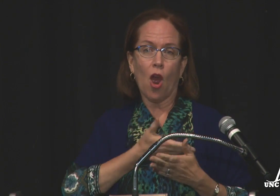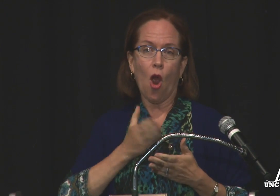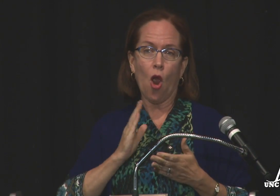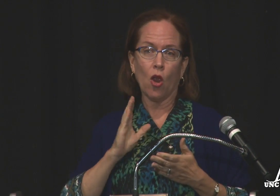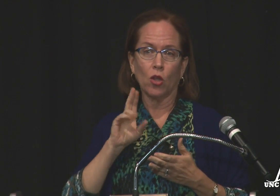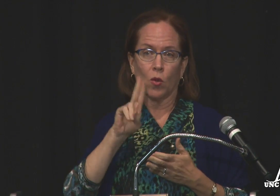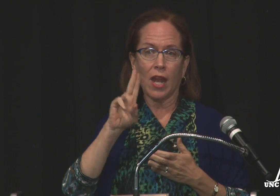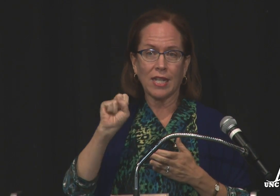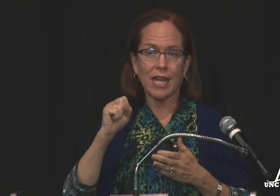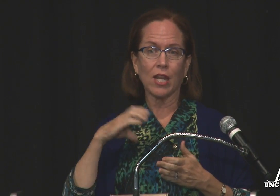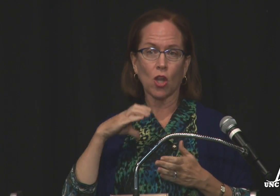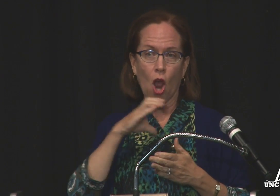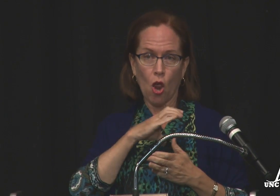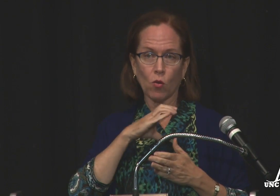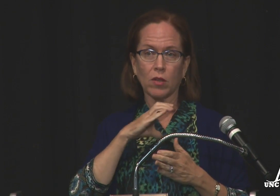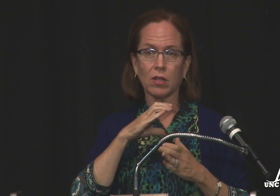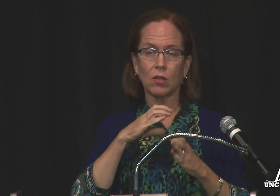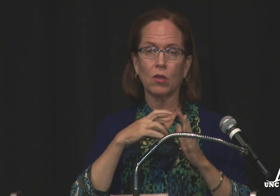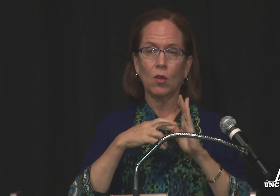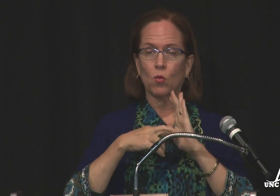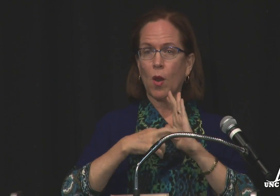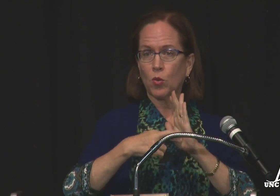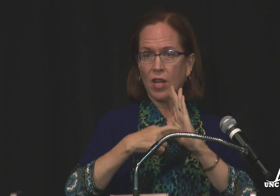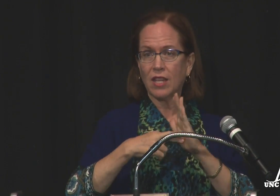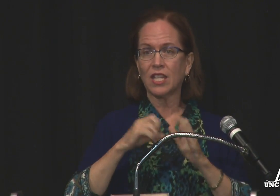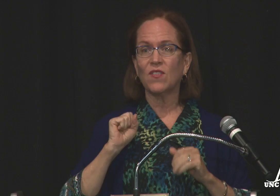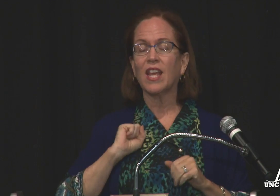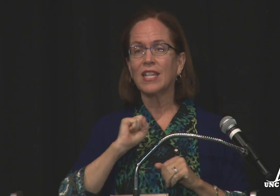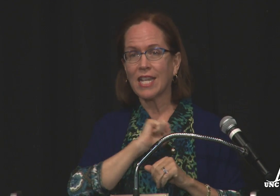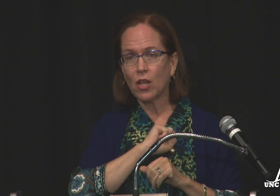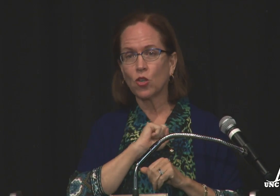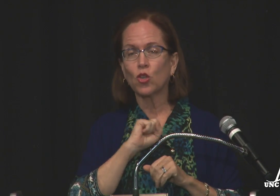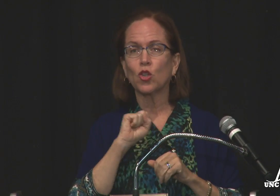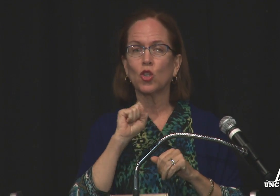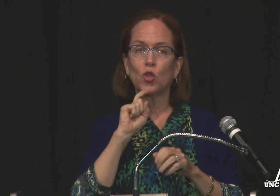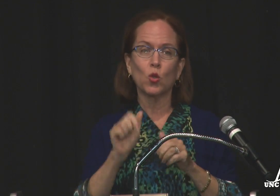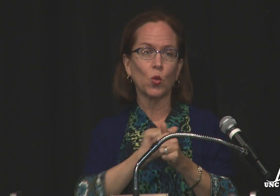our United States Congress, Representatives and Senators,